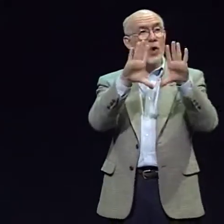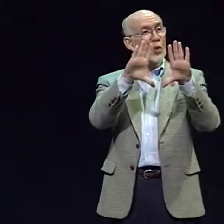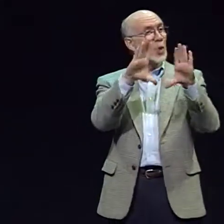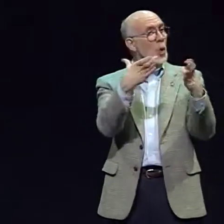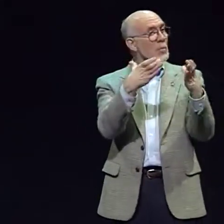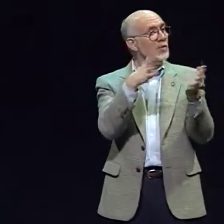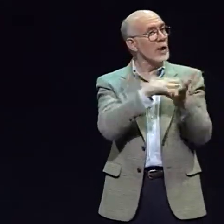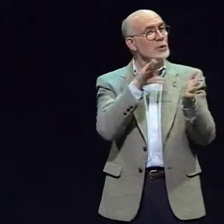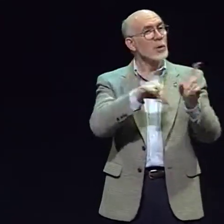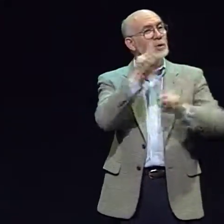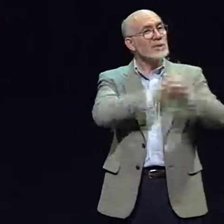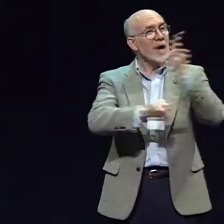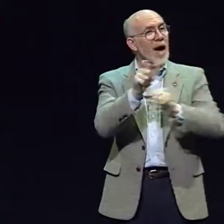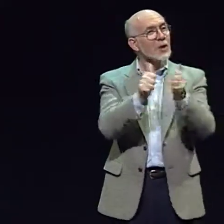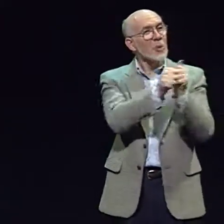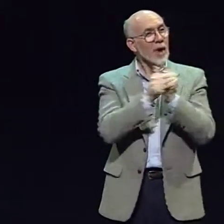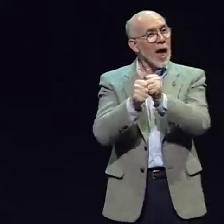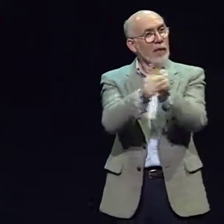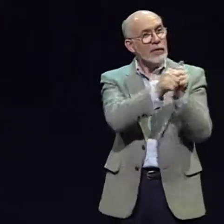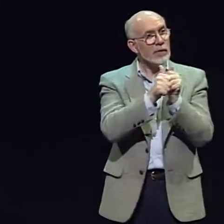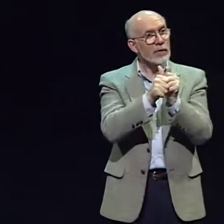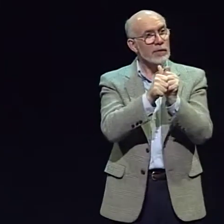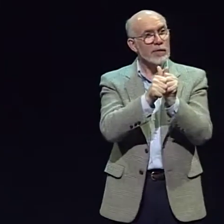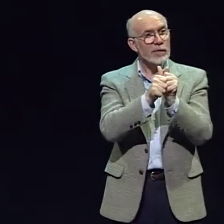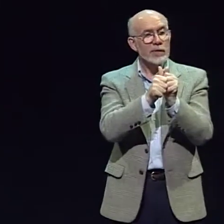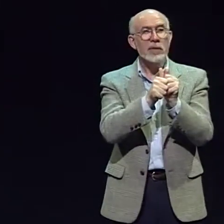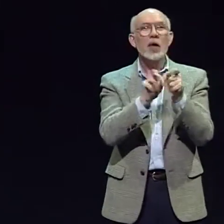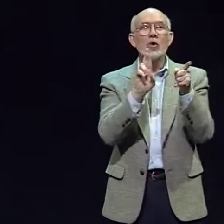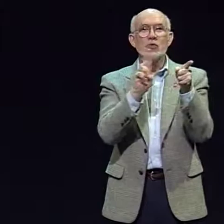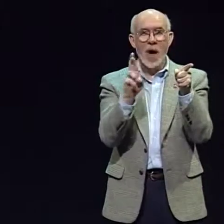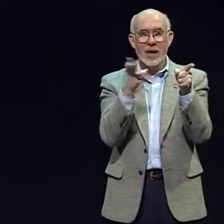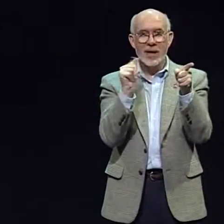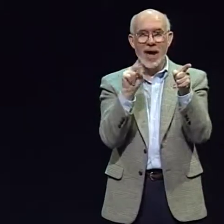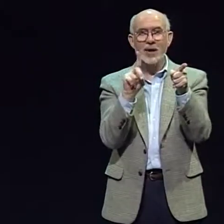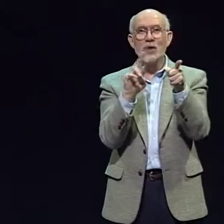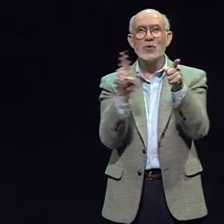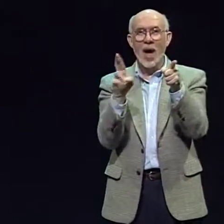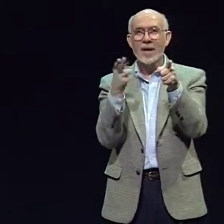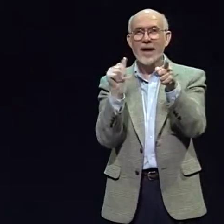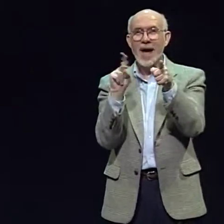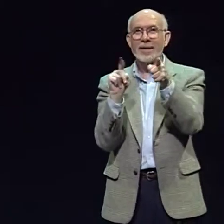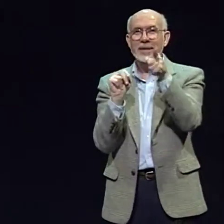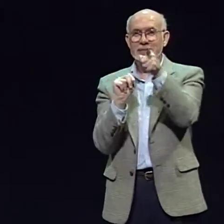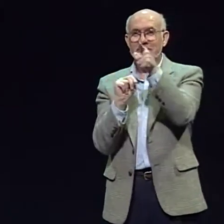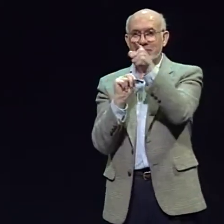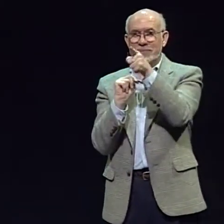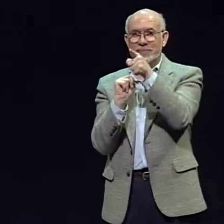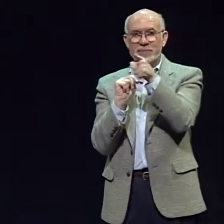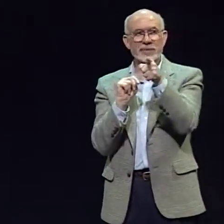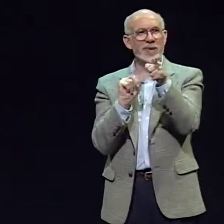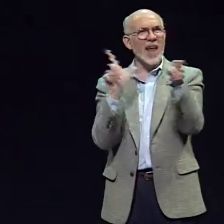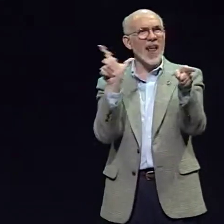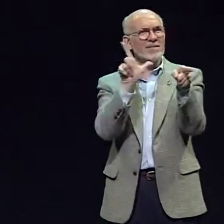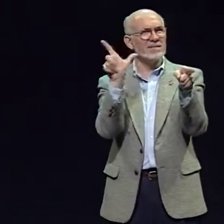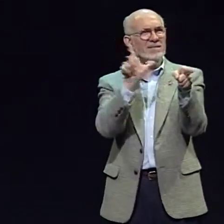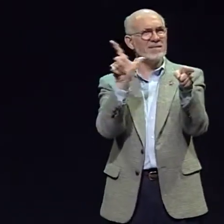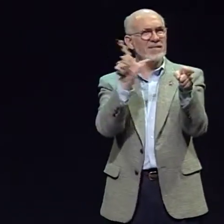AND I USED TO BE SOMEONE WHO WOULD LOOK AT STUDENTS SIGNING TOGETHER, AND THEY'D USE THEIR RIGHT HAND.